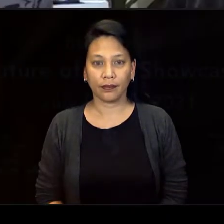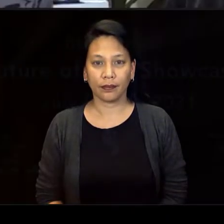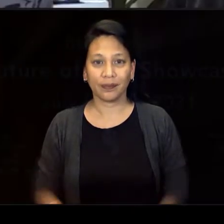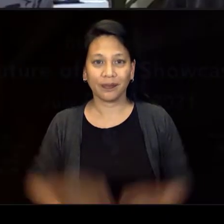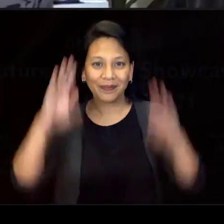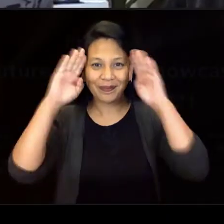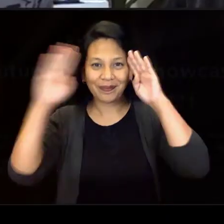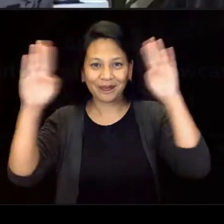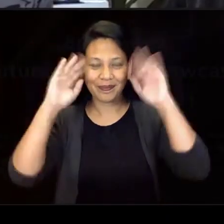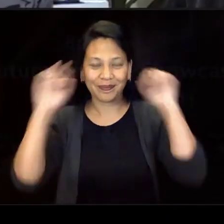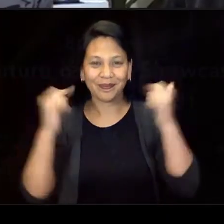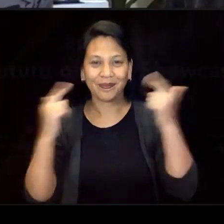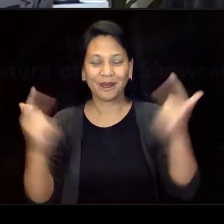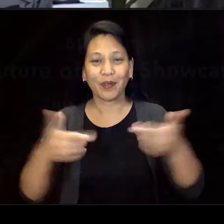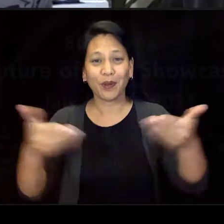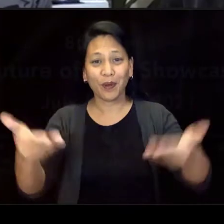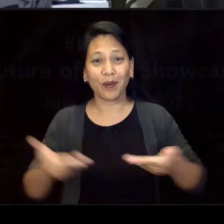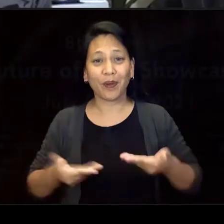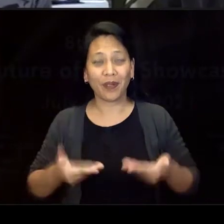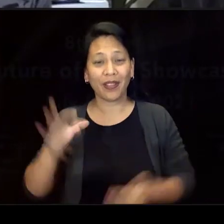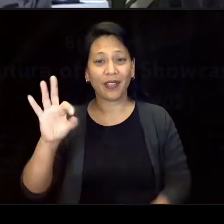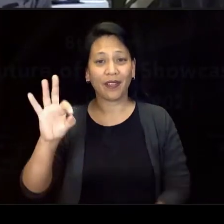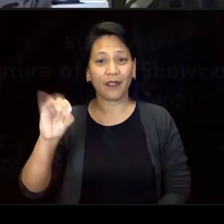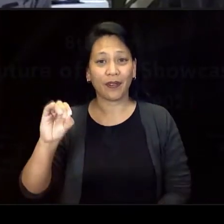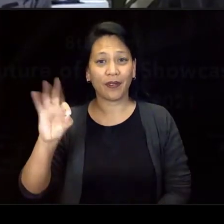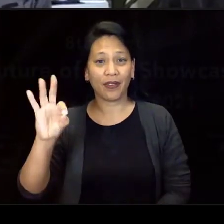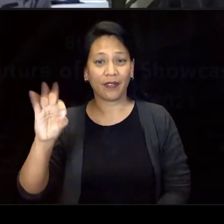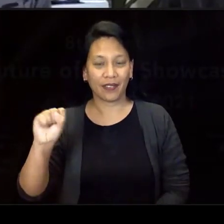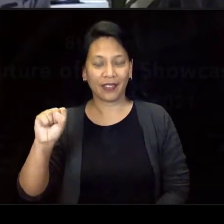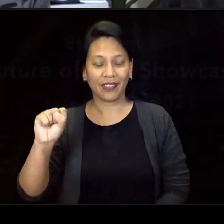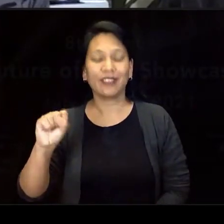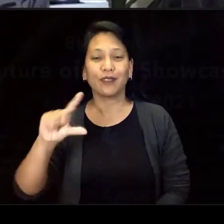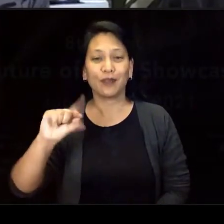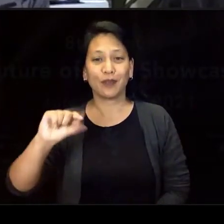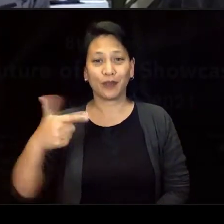Hey folks, welcome to the Future of Film Showcase 2021.